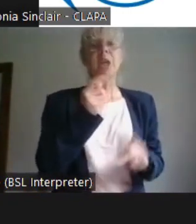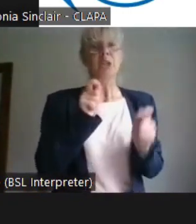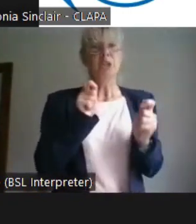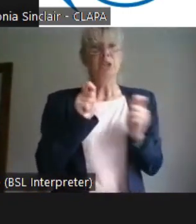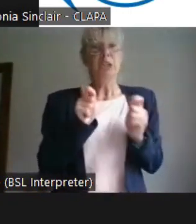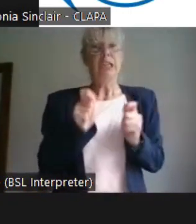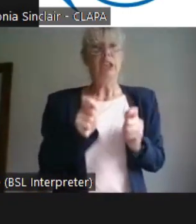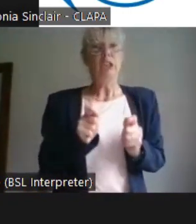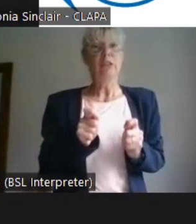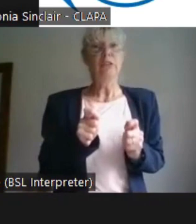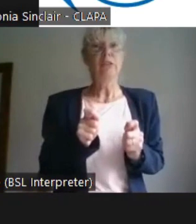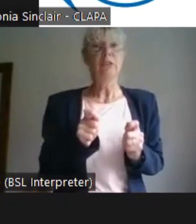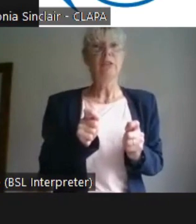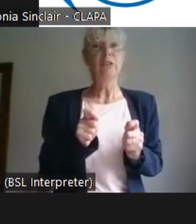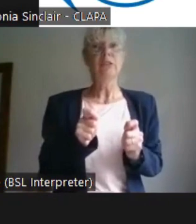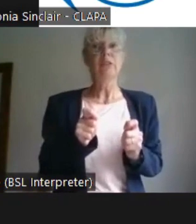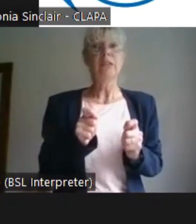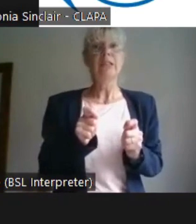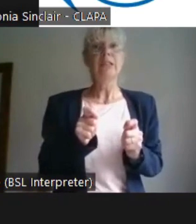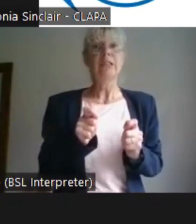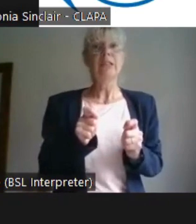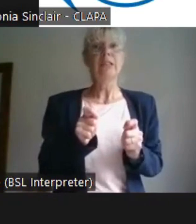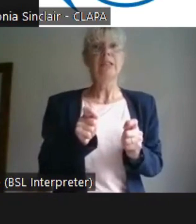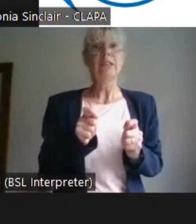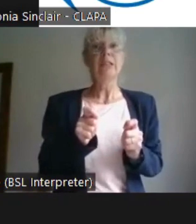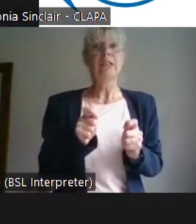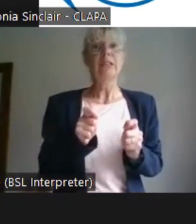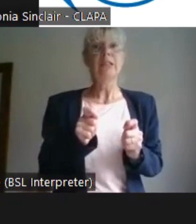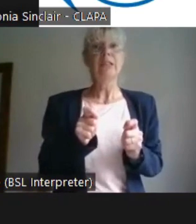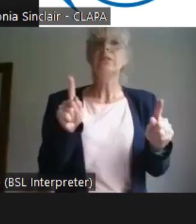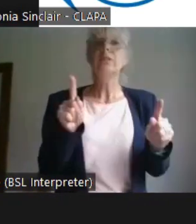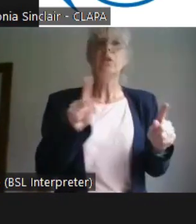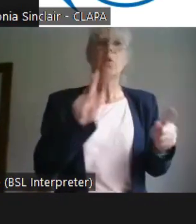is going to be different uh opponent or Progressive thing